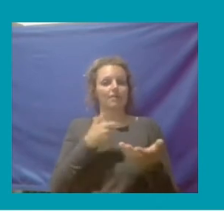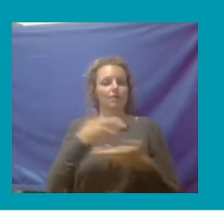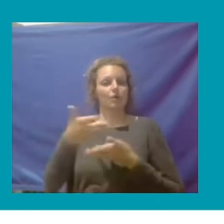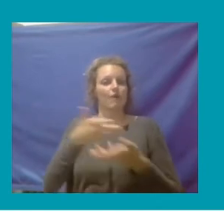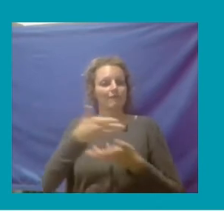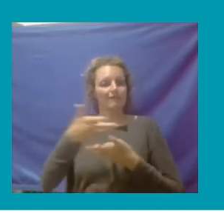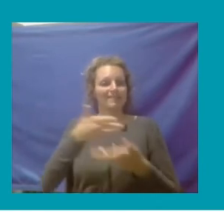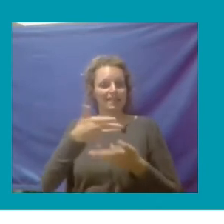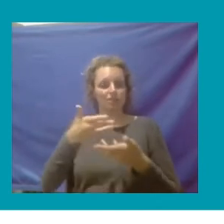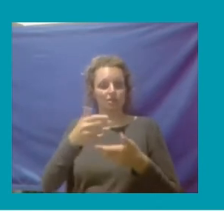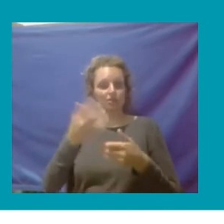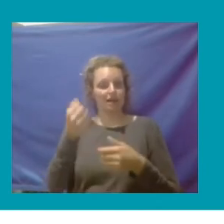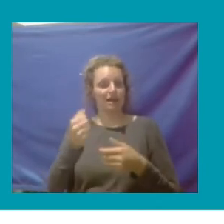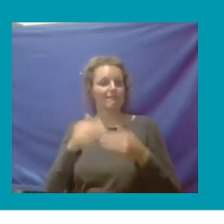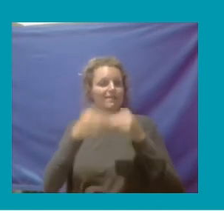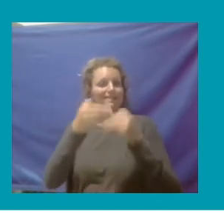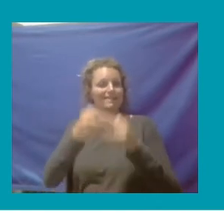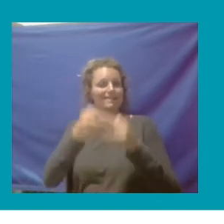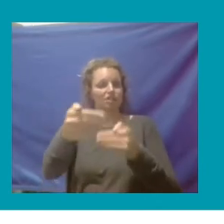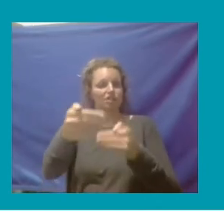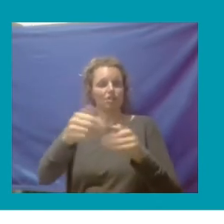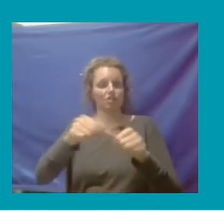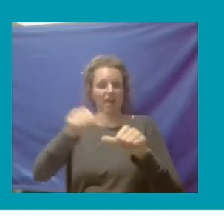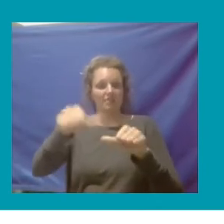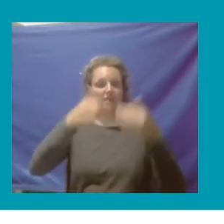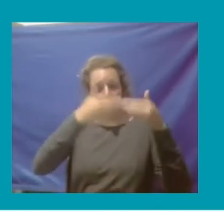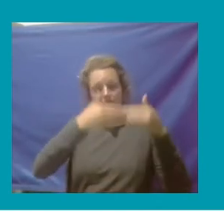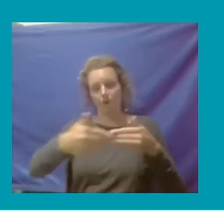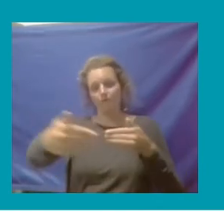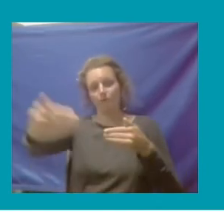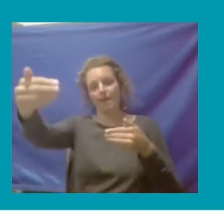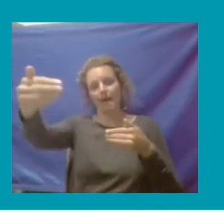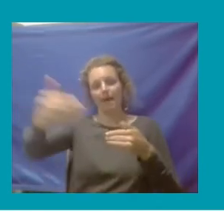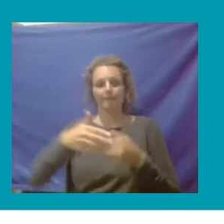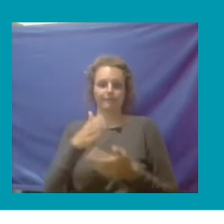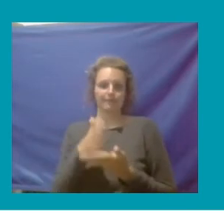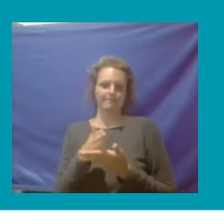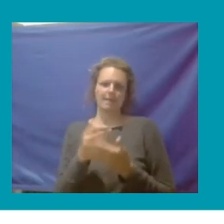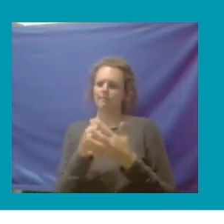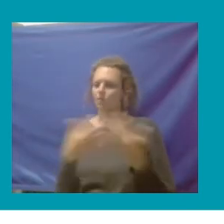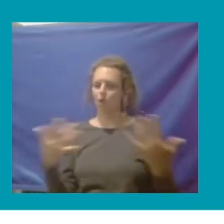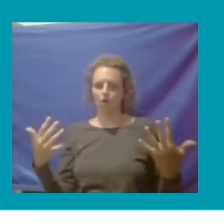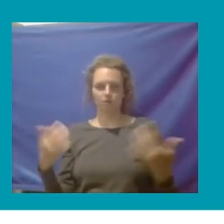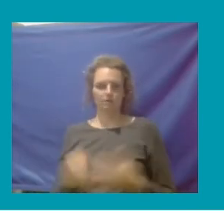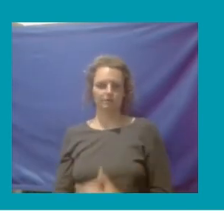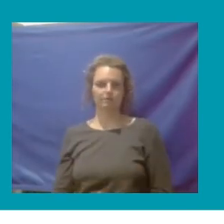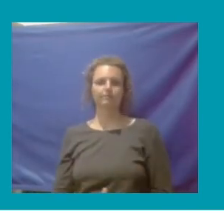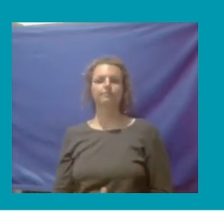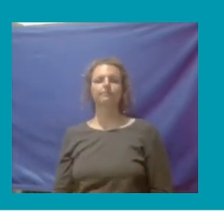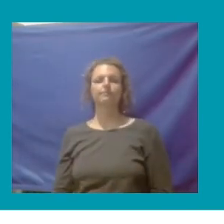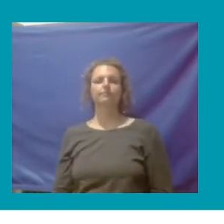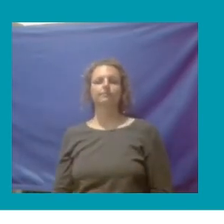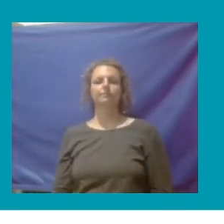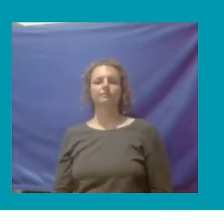And we go from there really, we're very open. Our definition of disability is very broad.